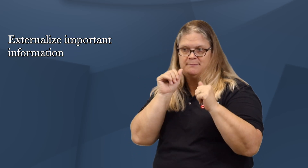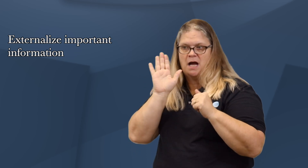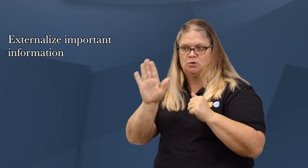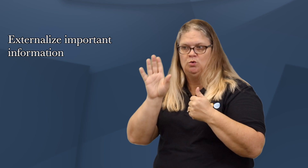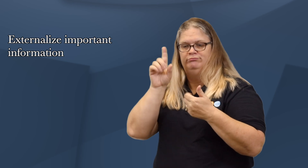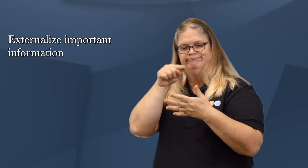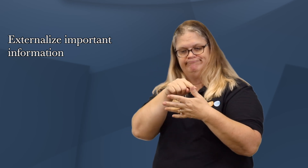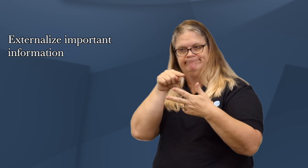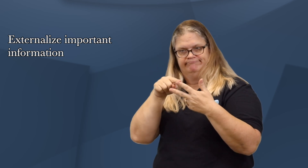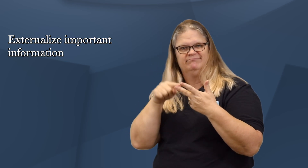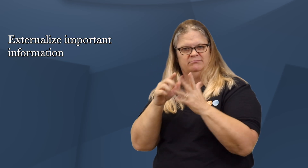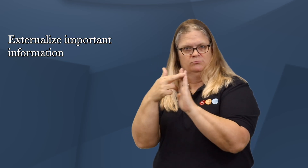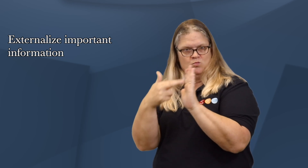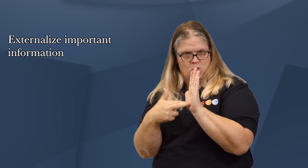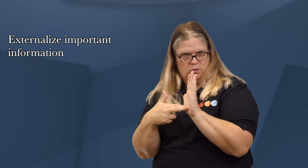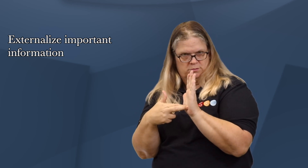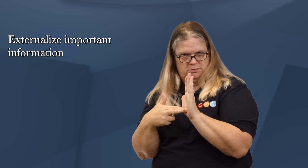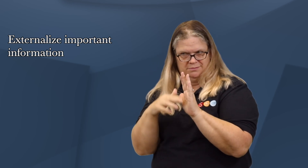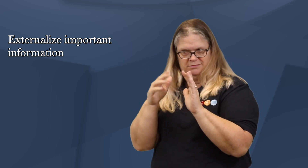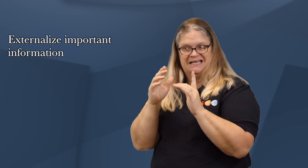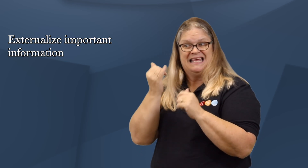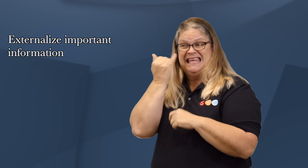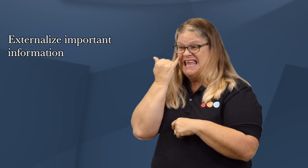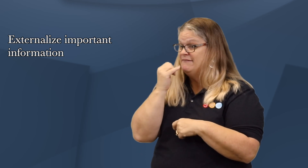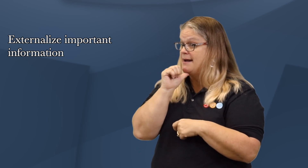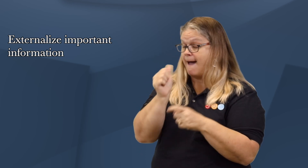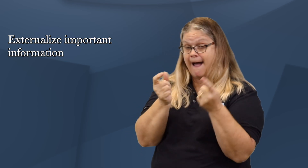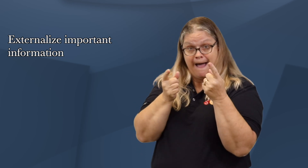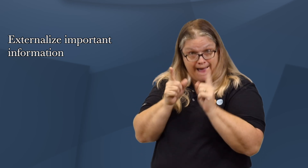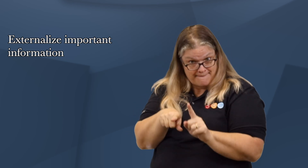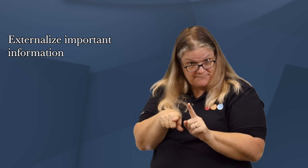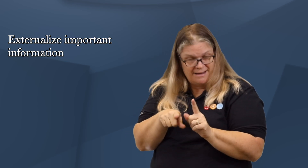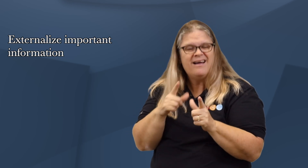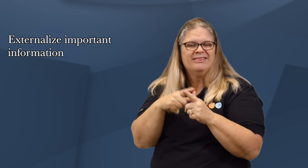I expect you to follow these rules, and if that does not happen,